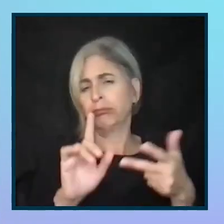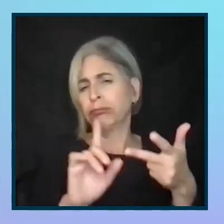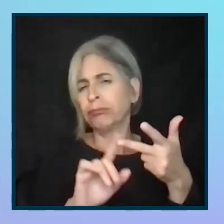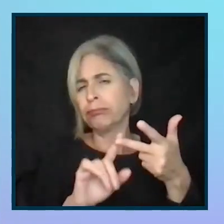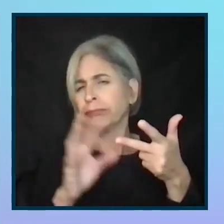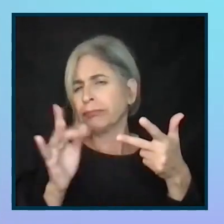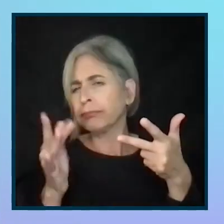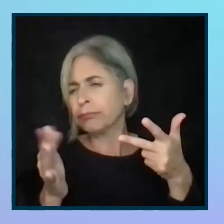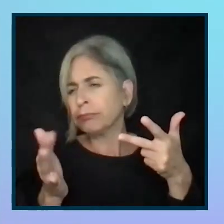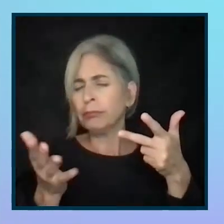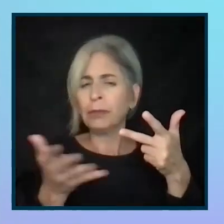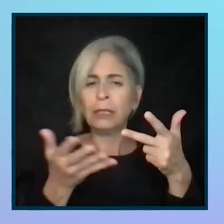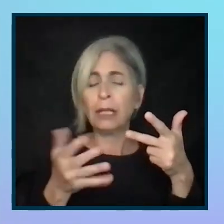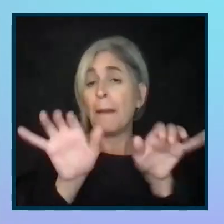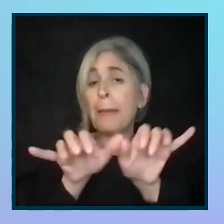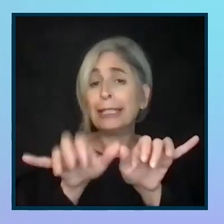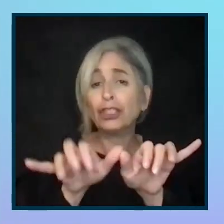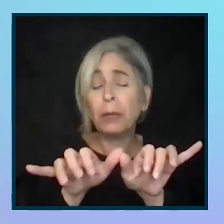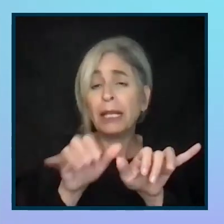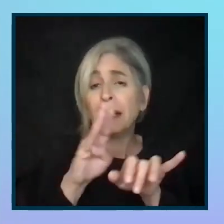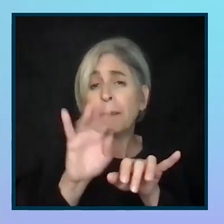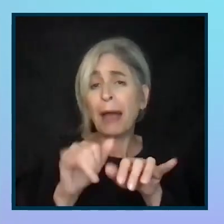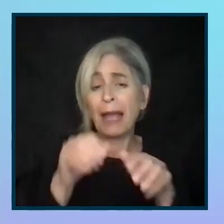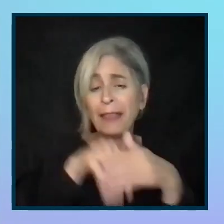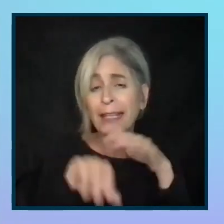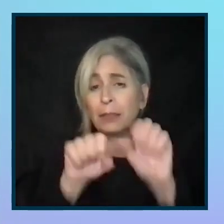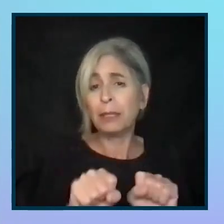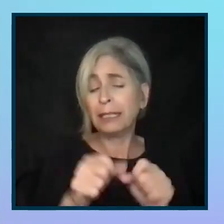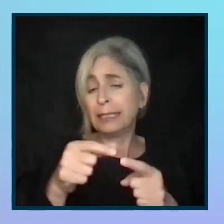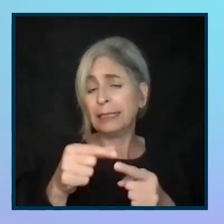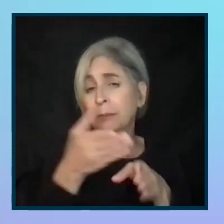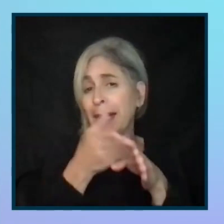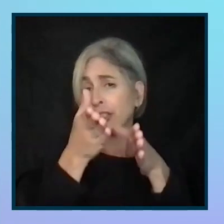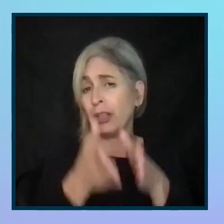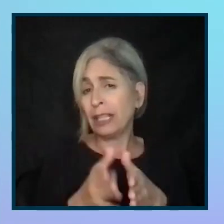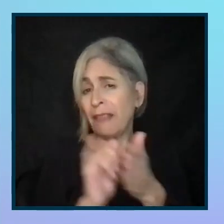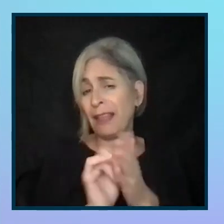that includes measurement by the accessibility of specialists that's assigned to them.